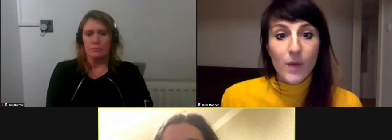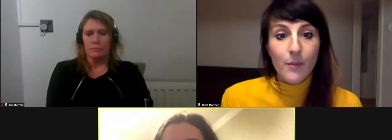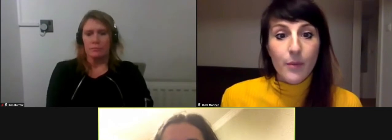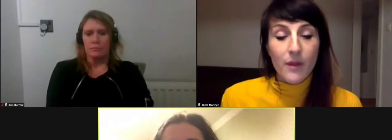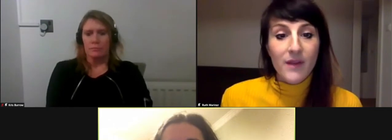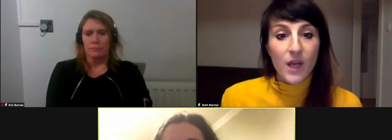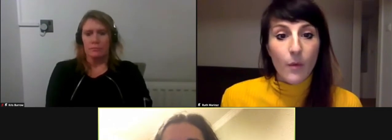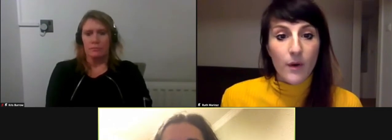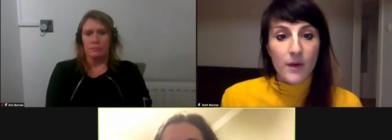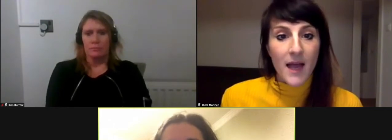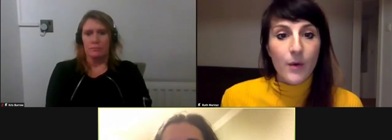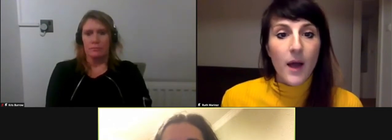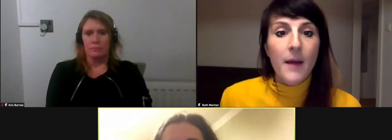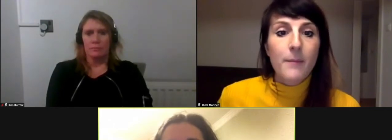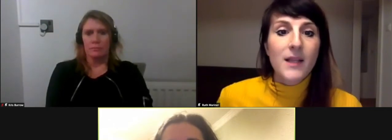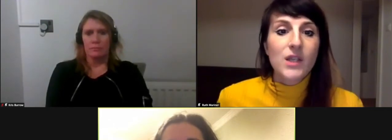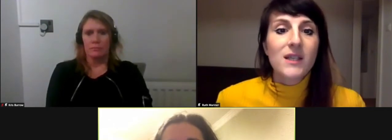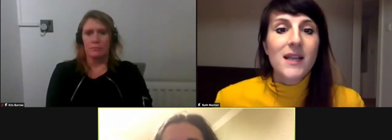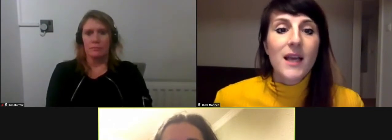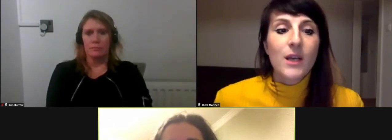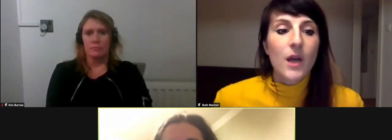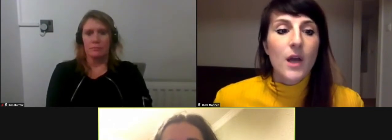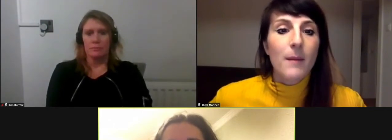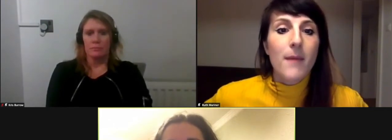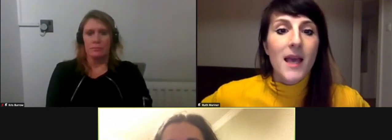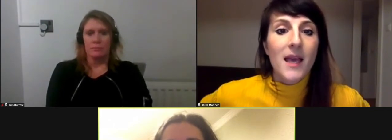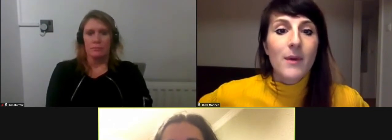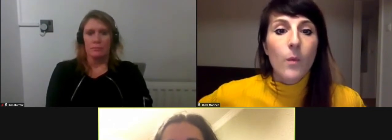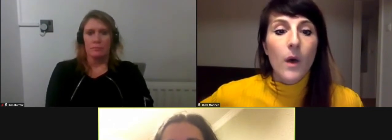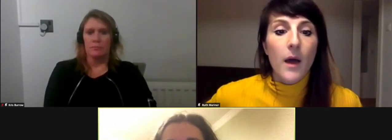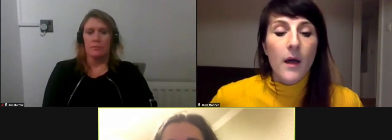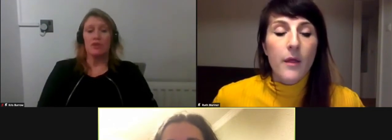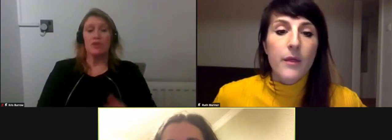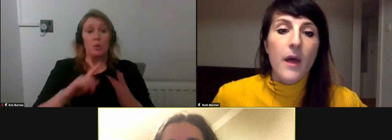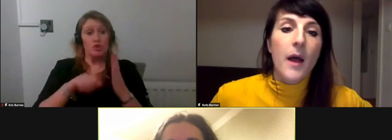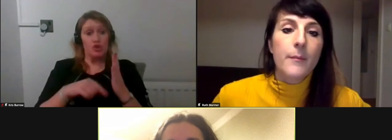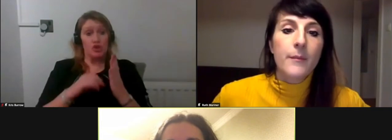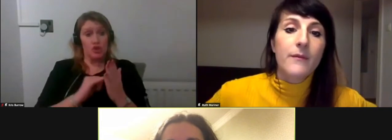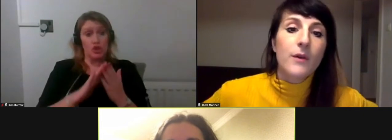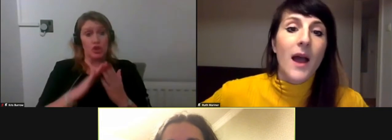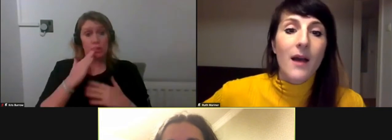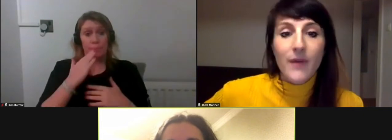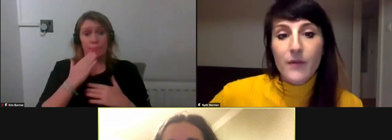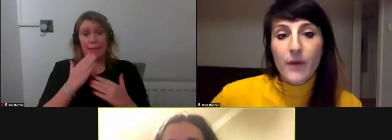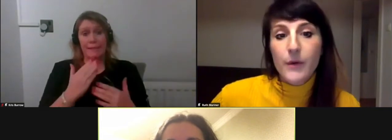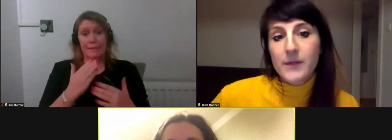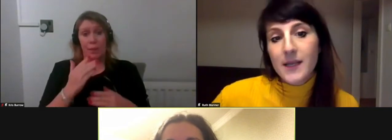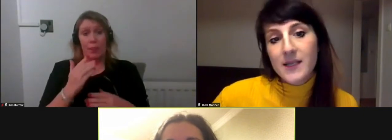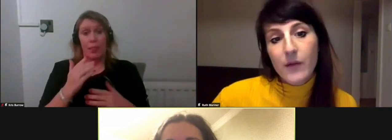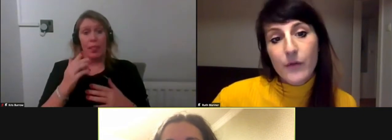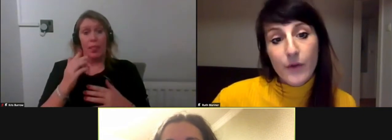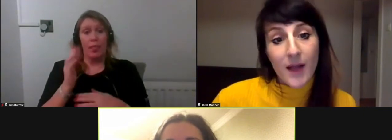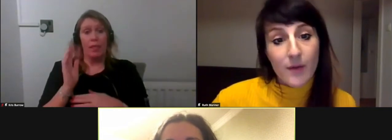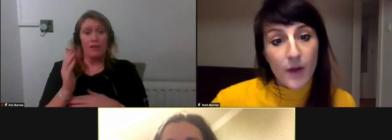we put the video on now. Just to let you know, it may be worth, if you have headphones, listening through headphones,